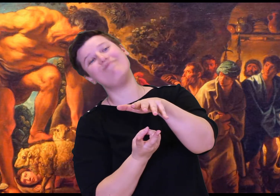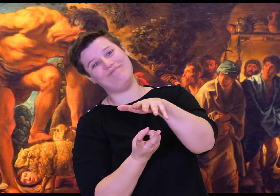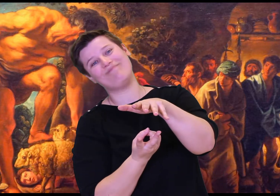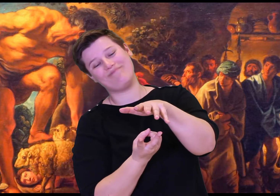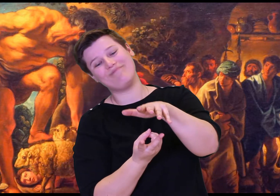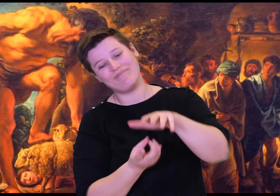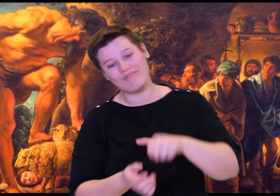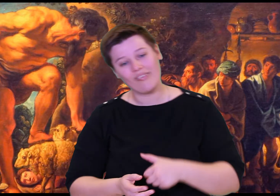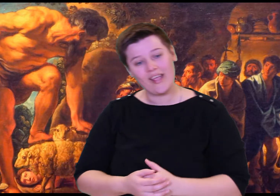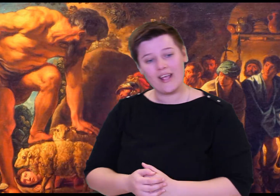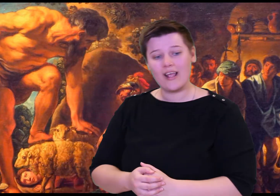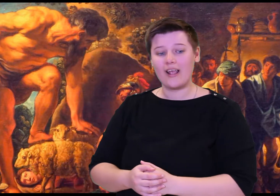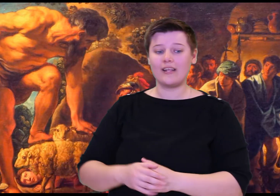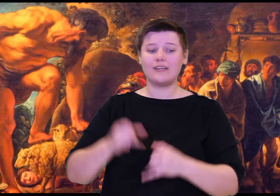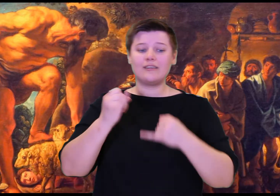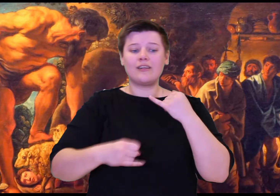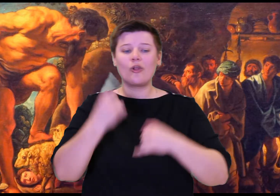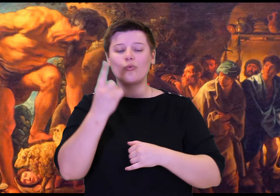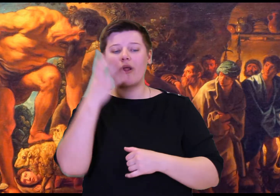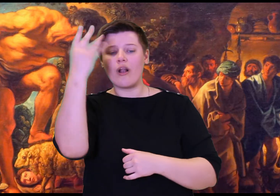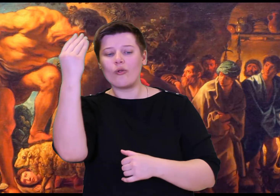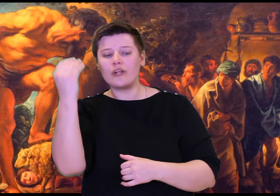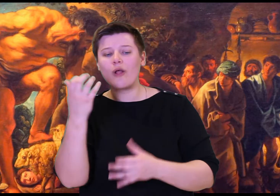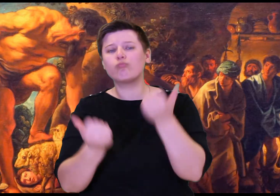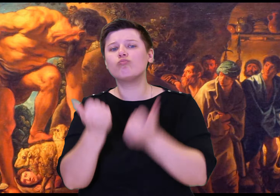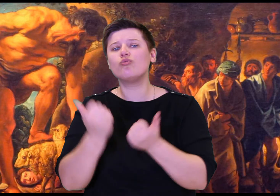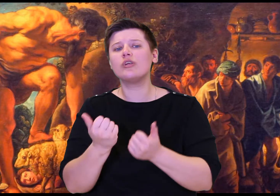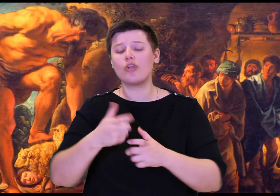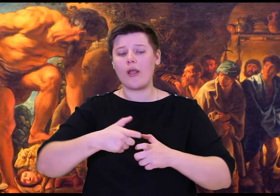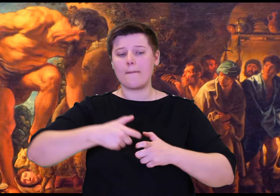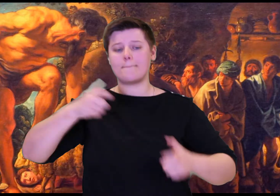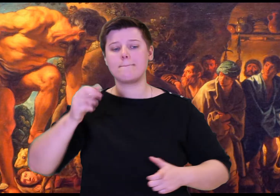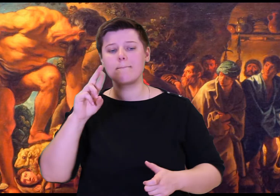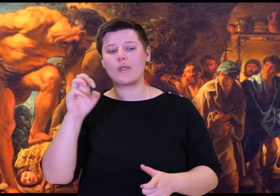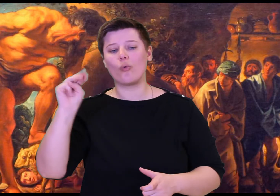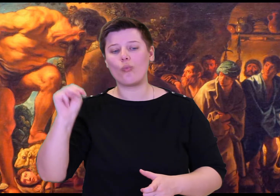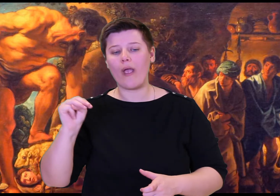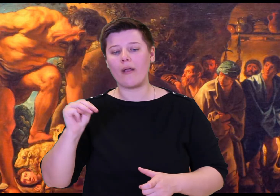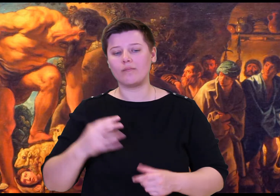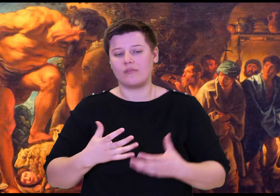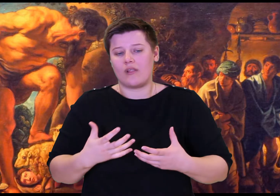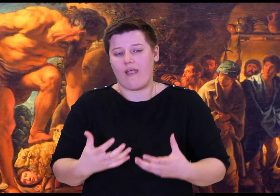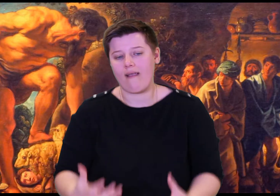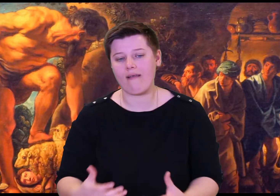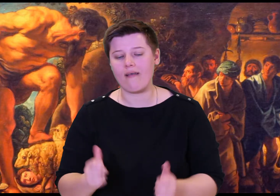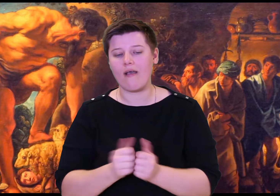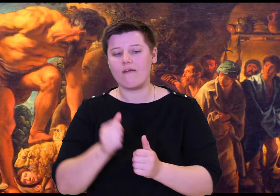We rode a short way from the cave, then I first freed myself and then untied my men.